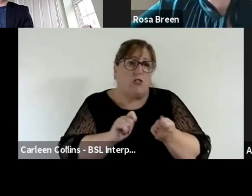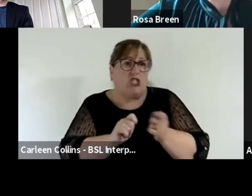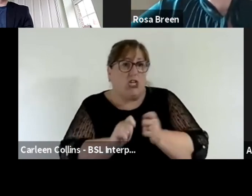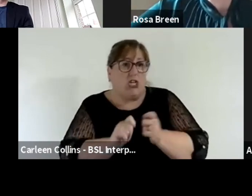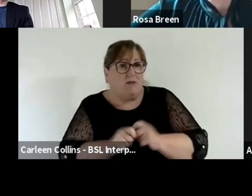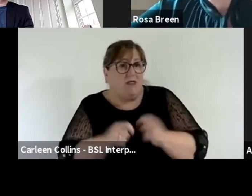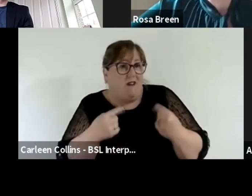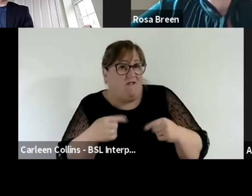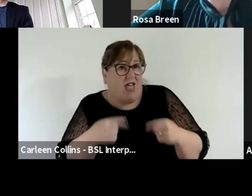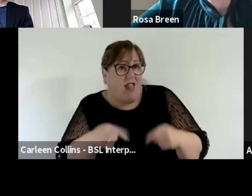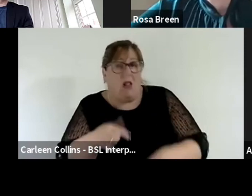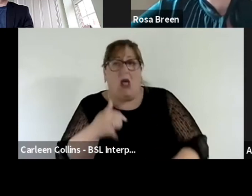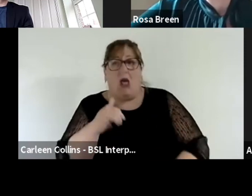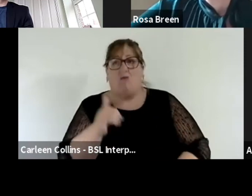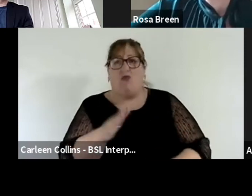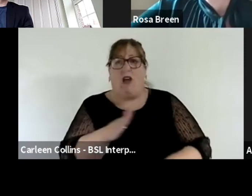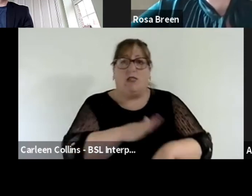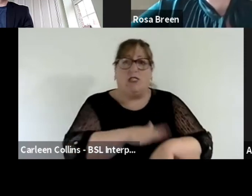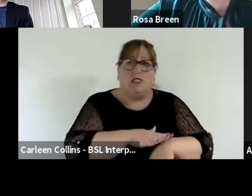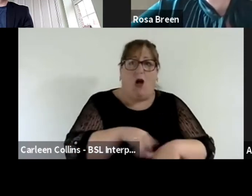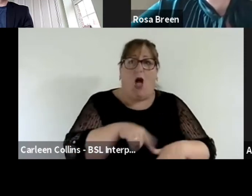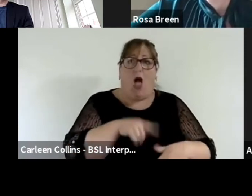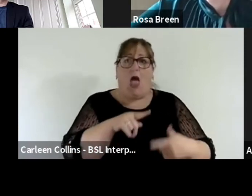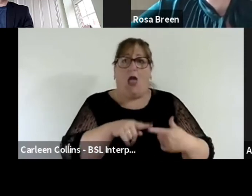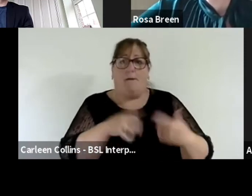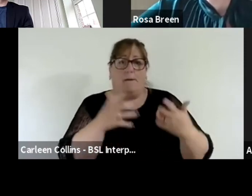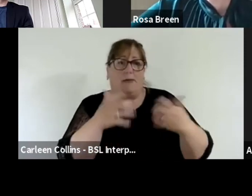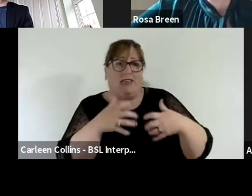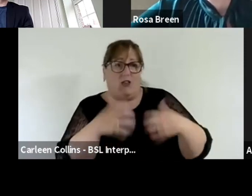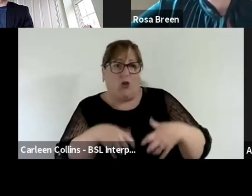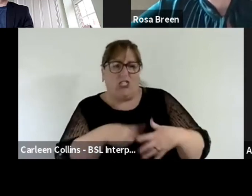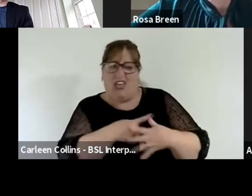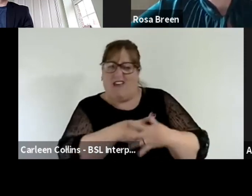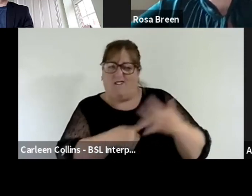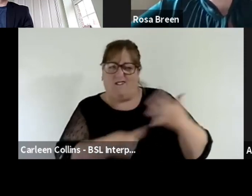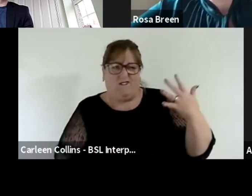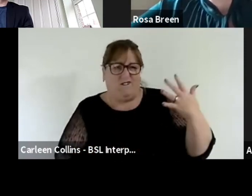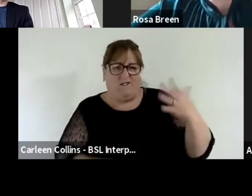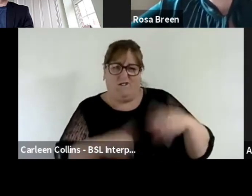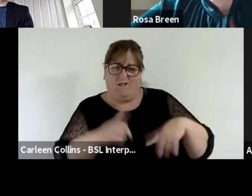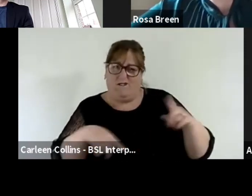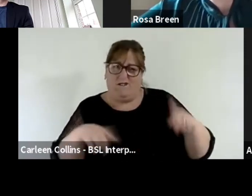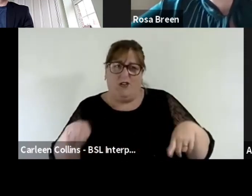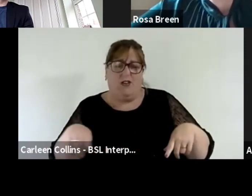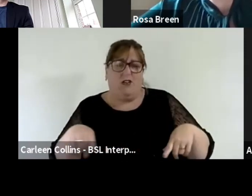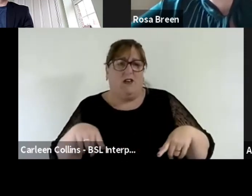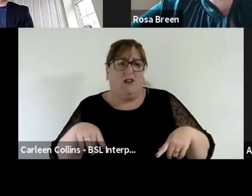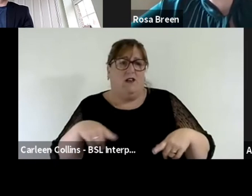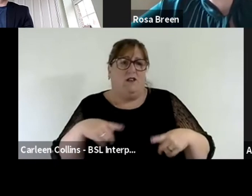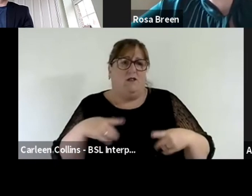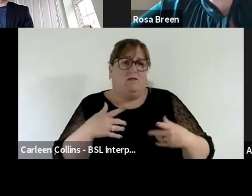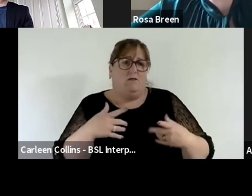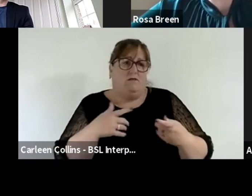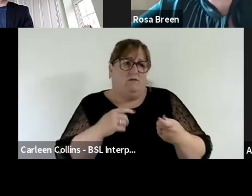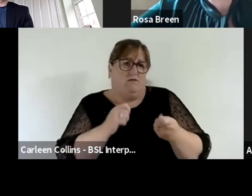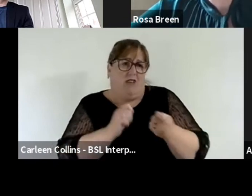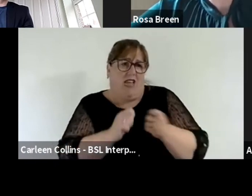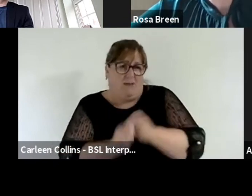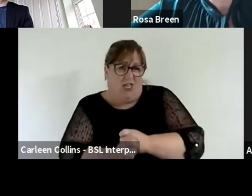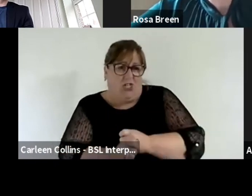They need to get occupational health people involved as well to support the individual and support the manager about what adjustments can we make. It could be time. It could be assistive technology. It could be a whole range of things.